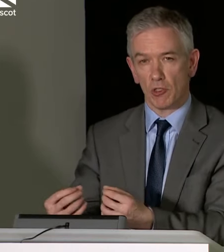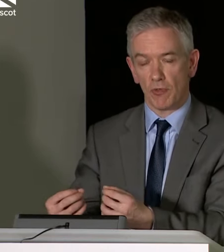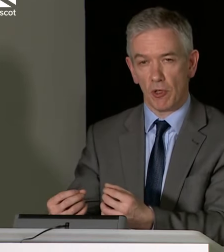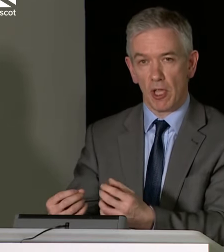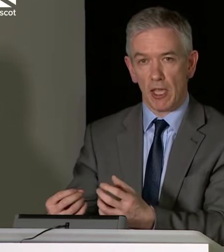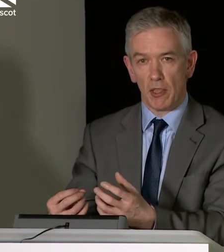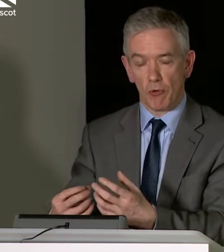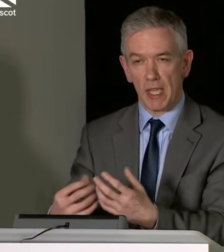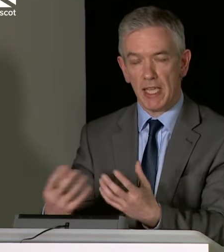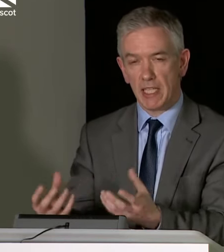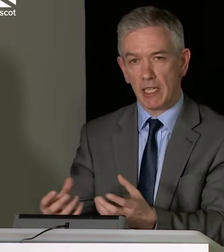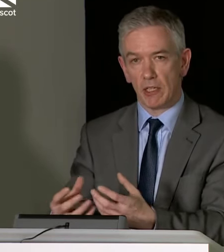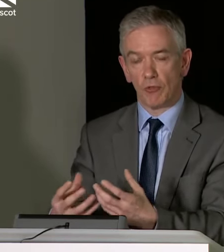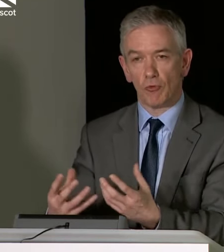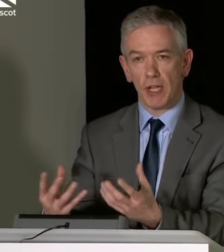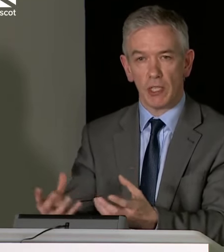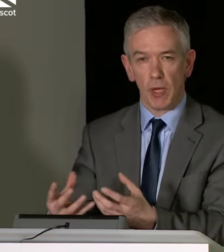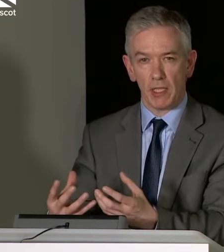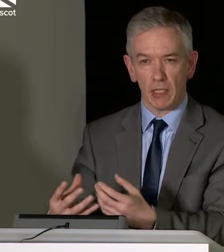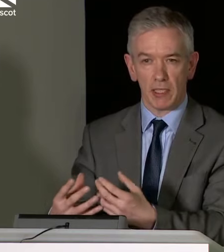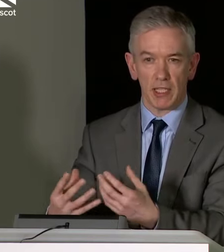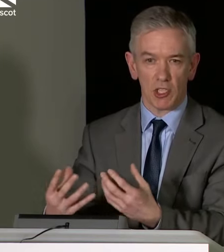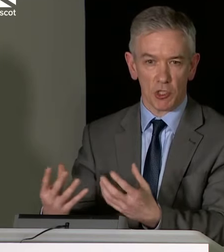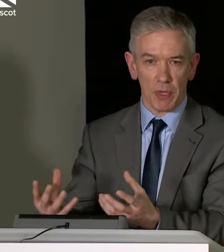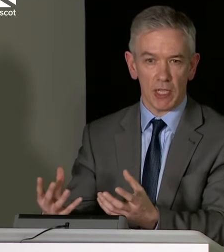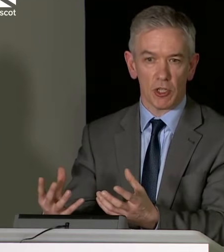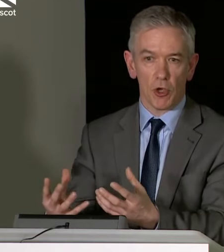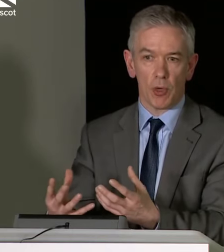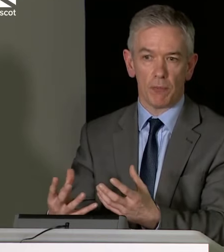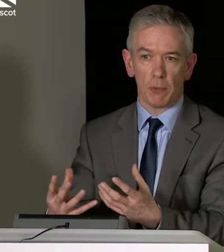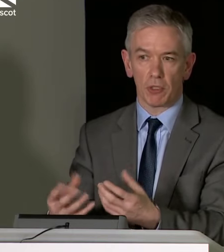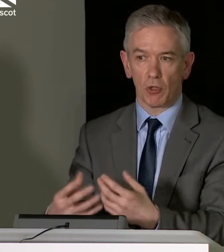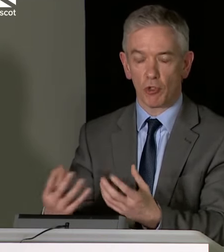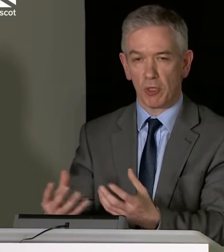of the easy and ready way that it tends to spread when people are in close proximity